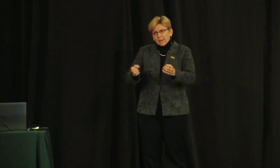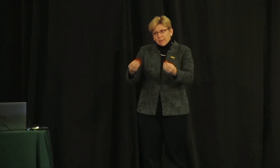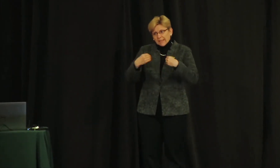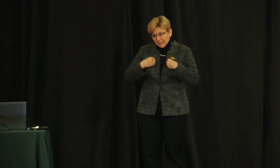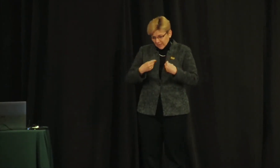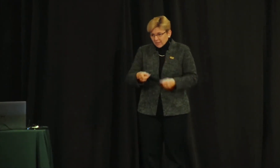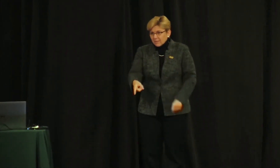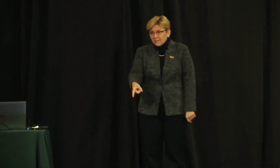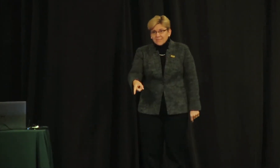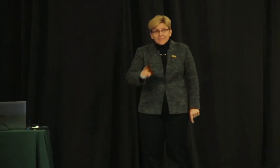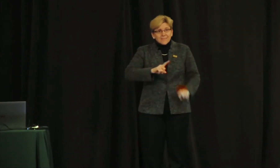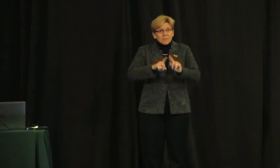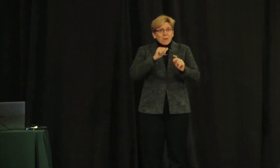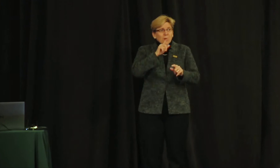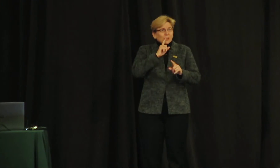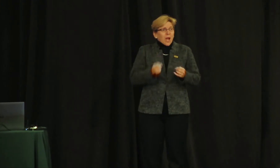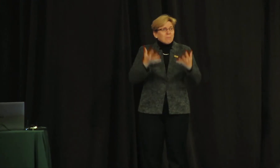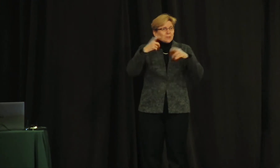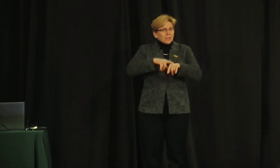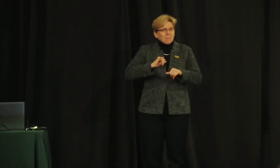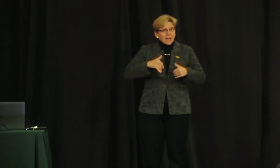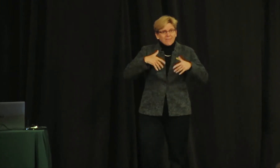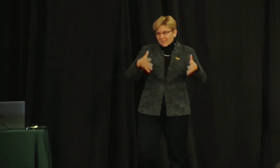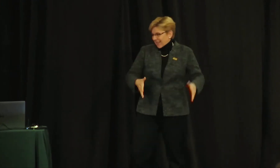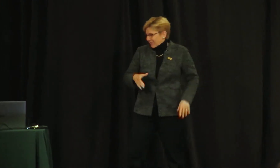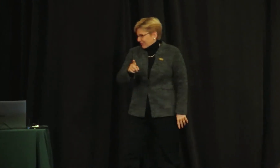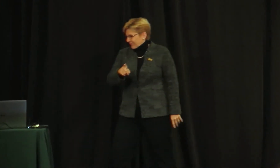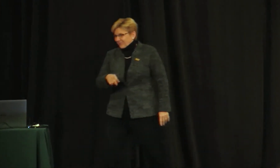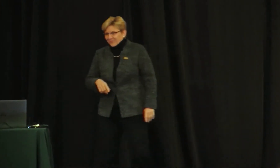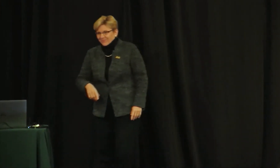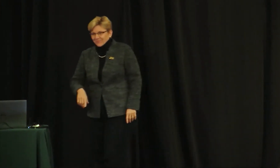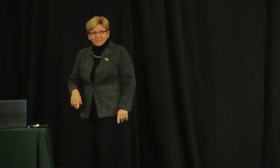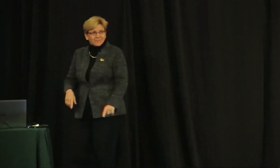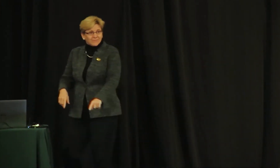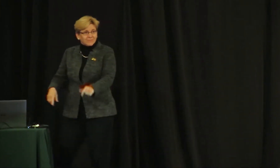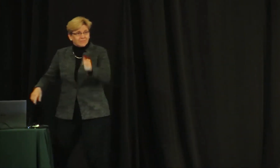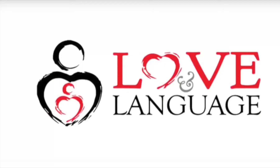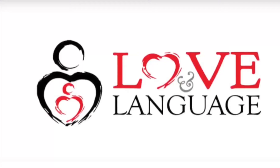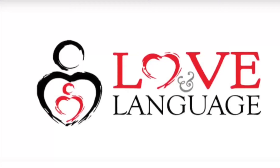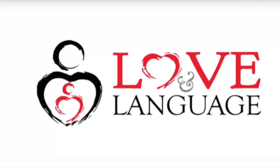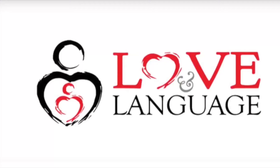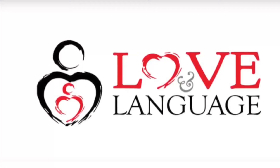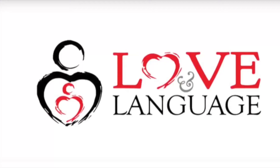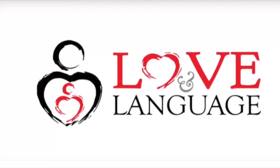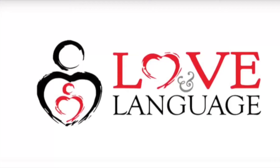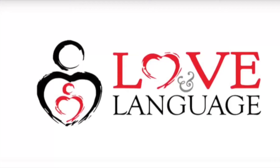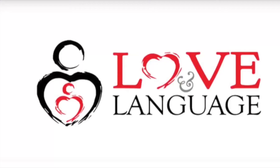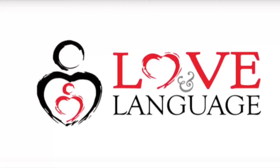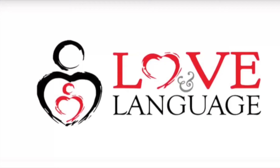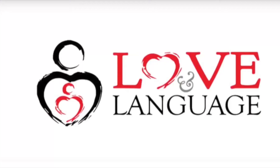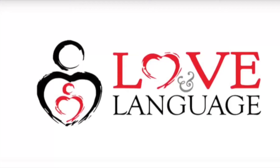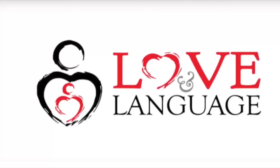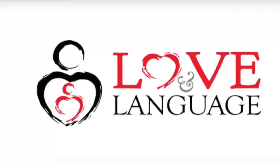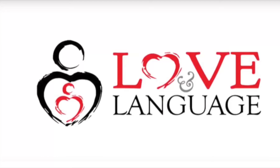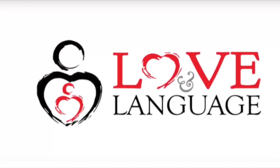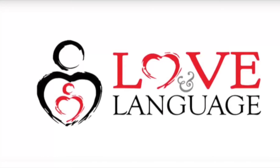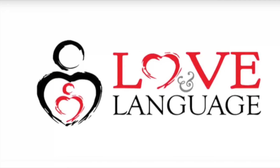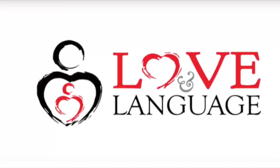time as you give me if I'm not sure of how much time I have left so... Audio Description: This is a slide with an image of an adult and a child.